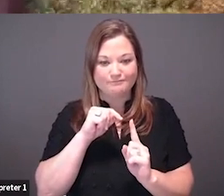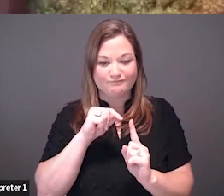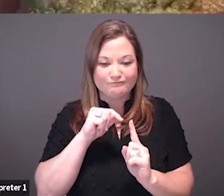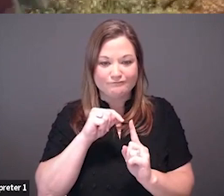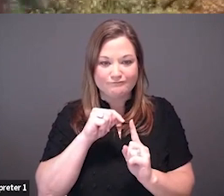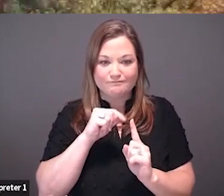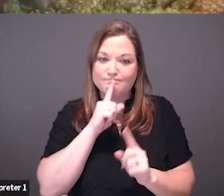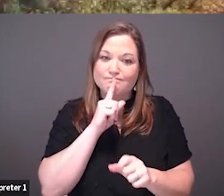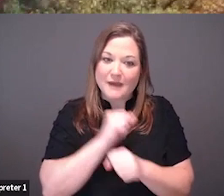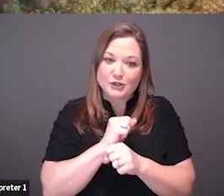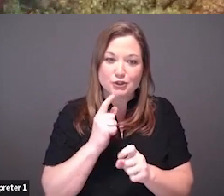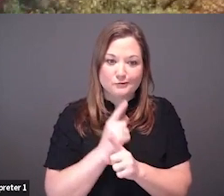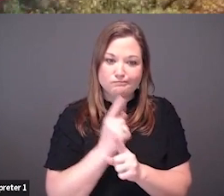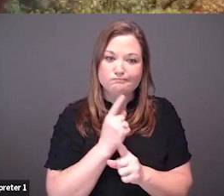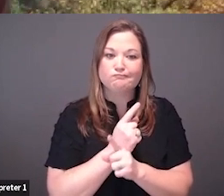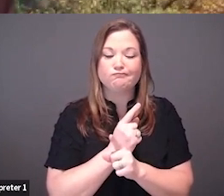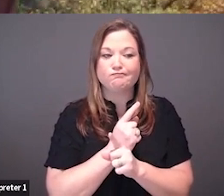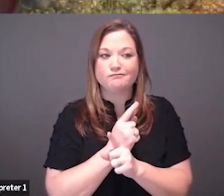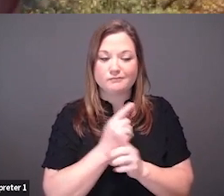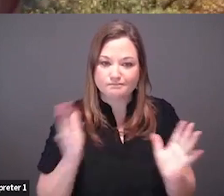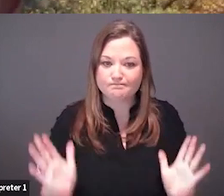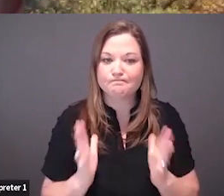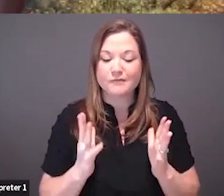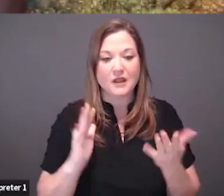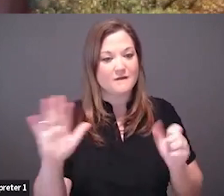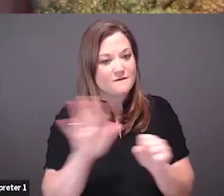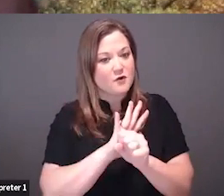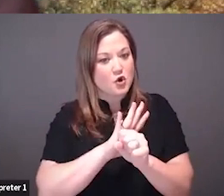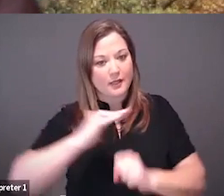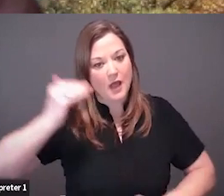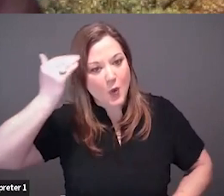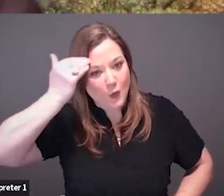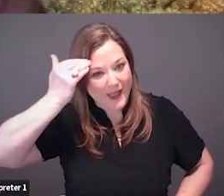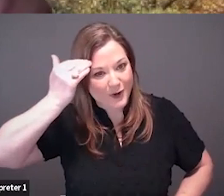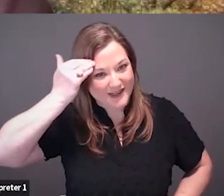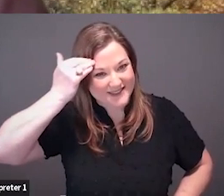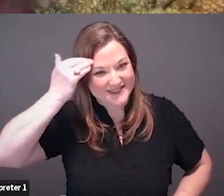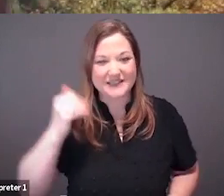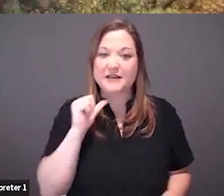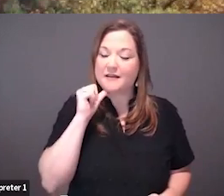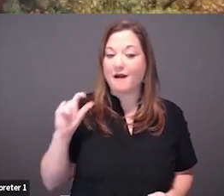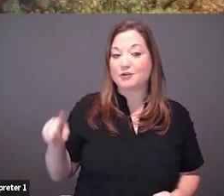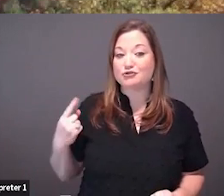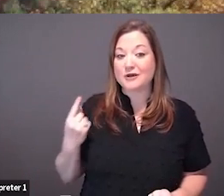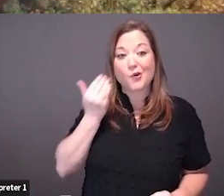fostering full awareness, not just awareness of the technical requirements